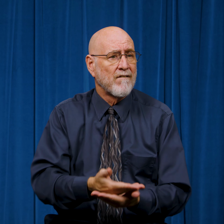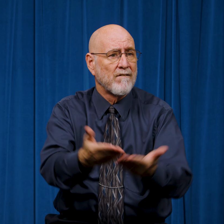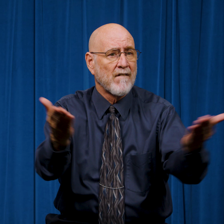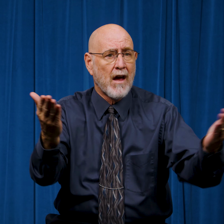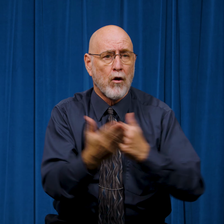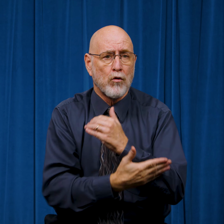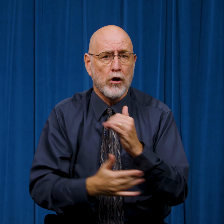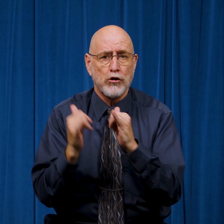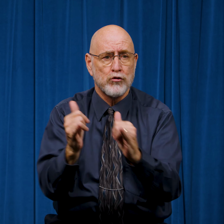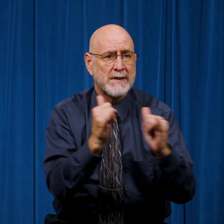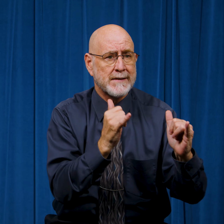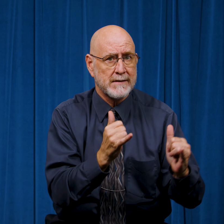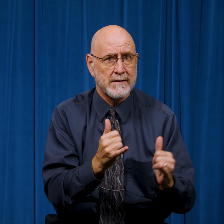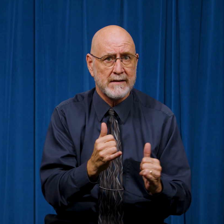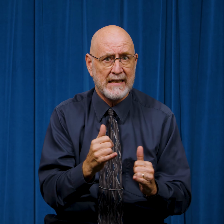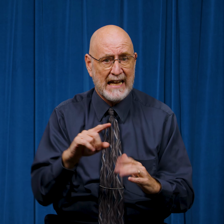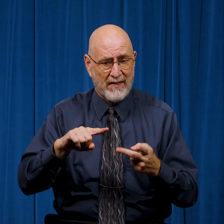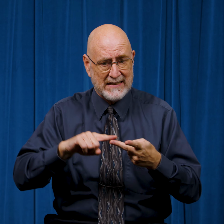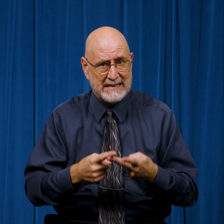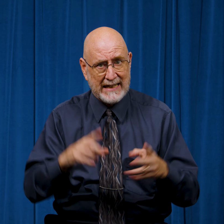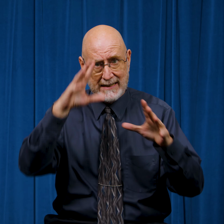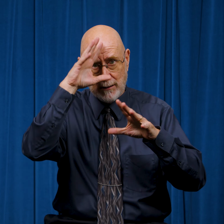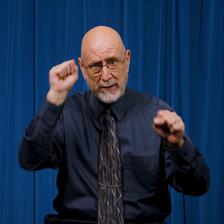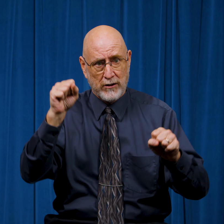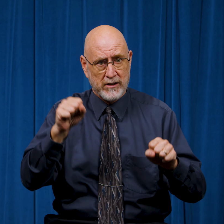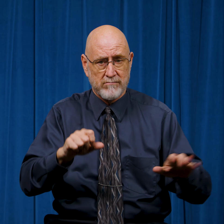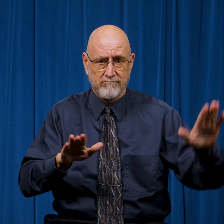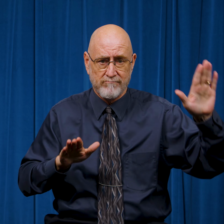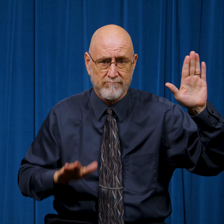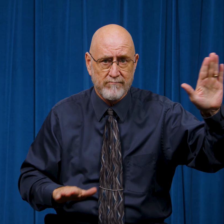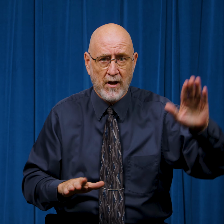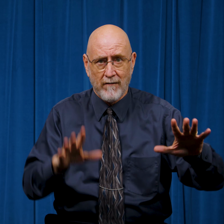at this second appearing to take the oath of the presidential office